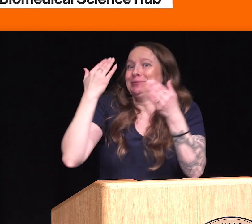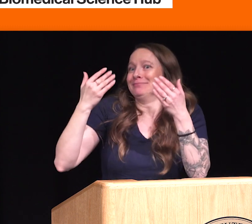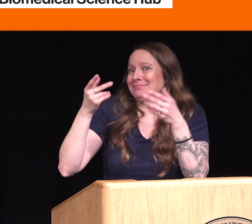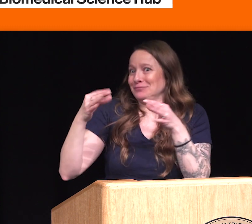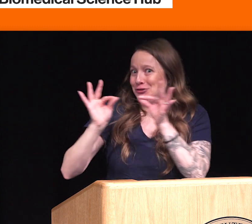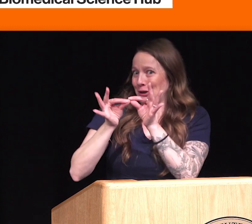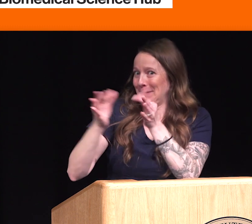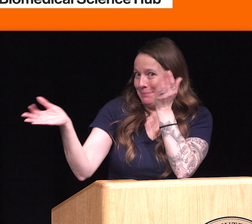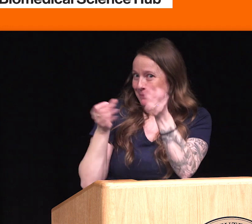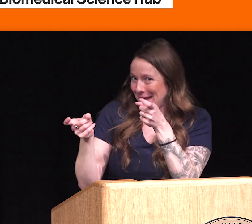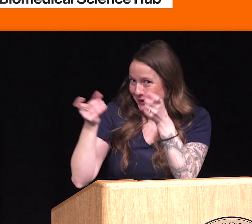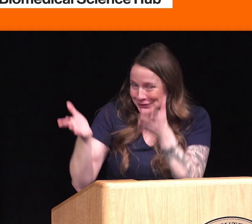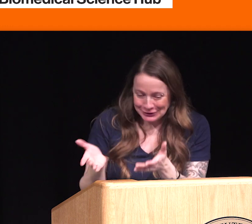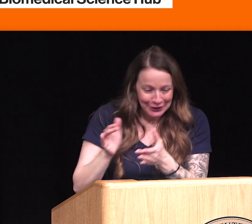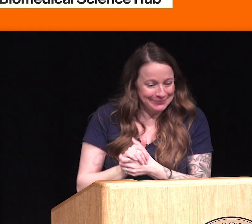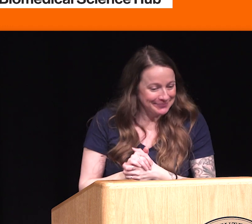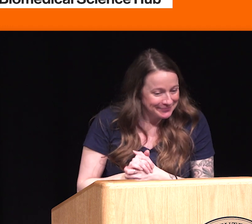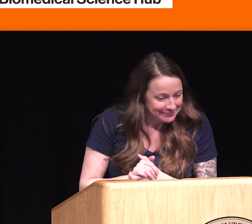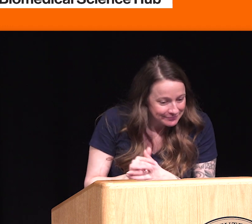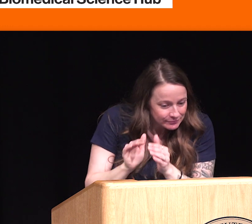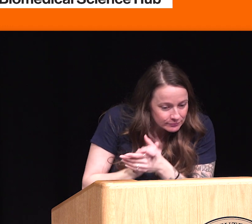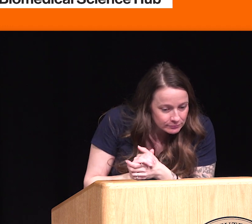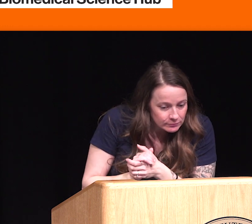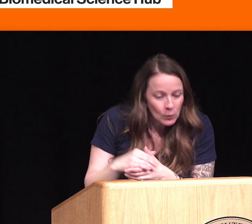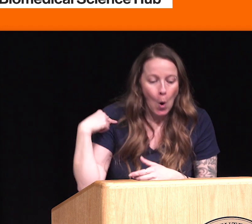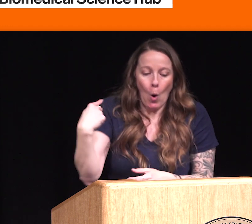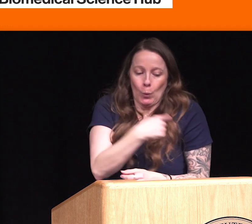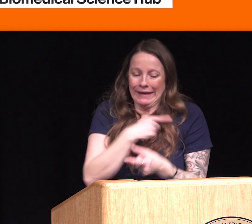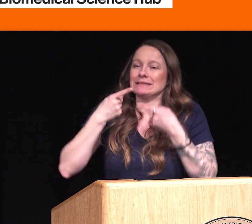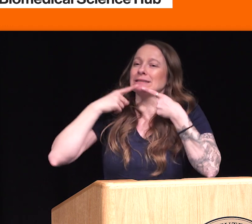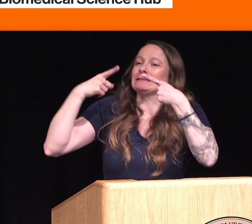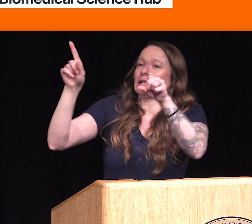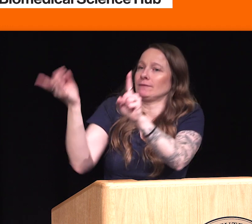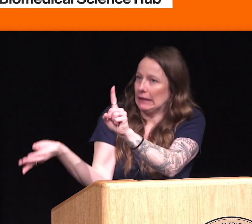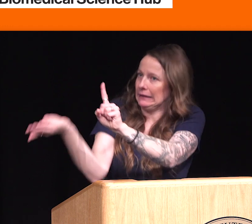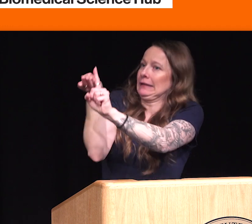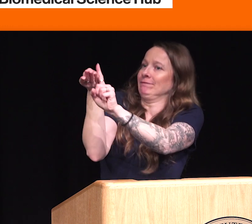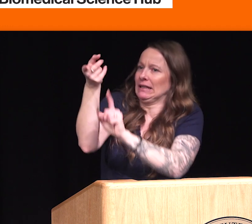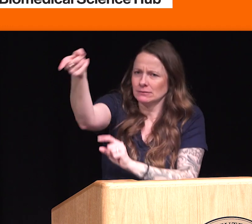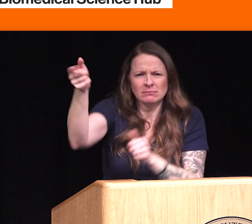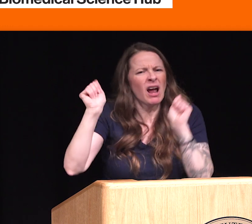and other leaders, and we have this new Deaf, very qualified interpreter manager.